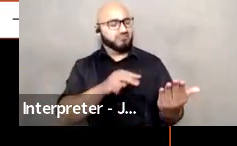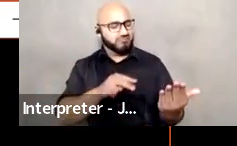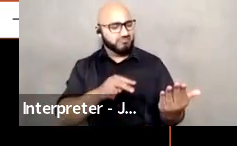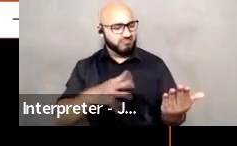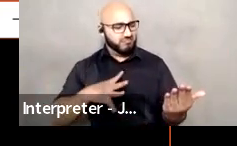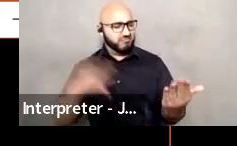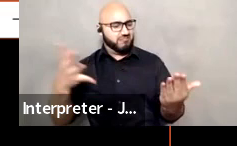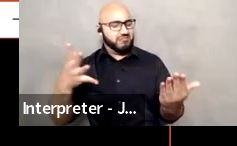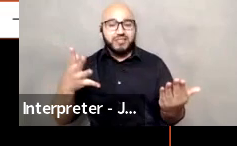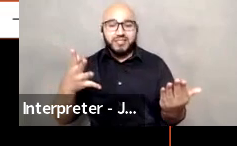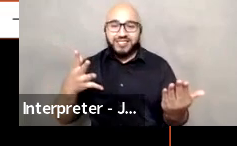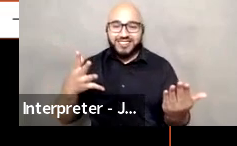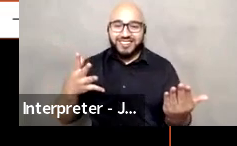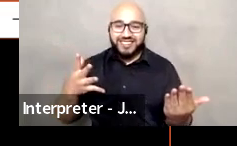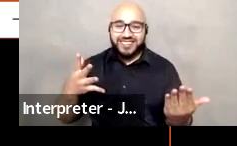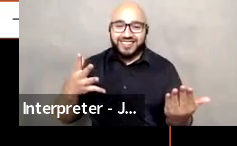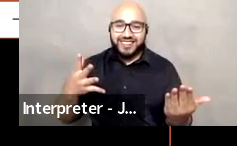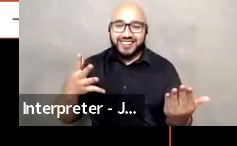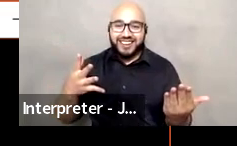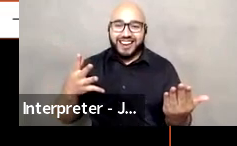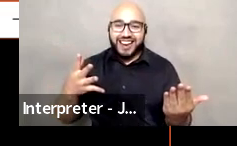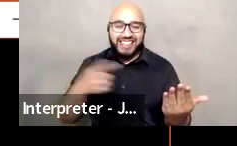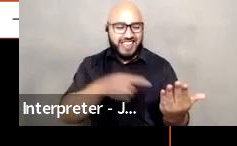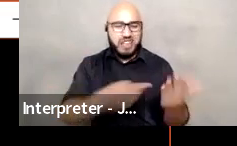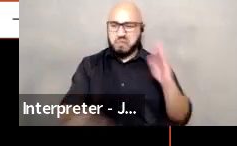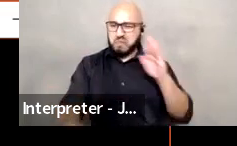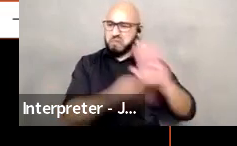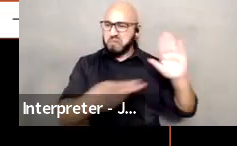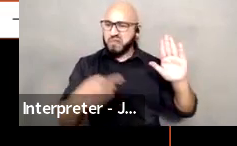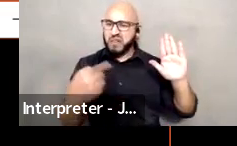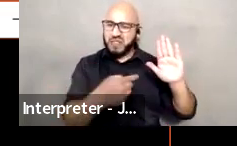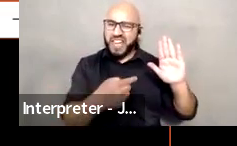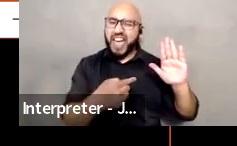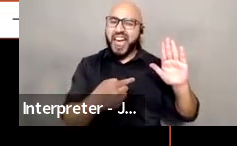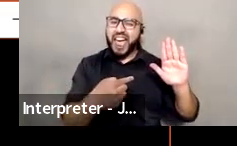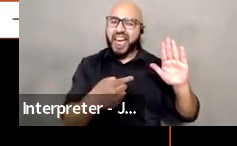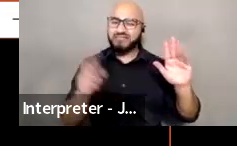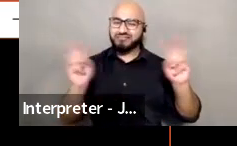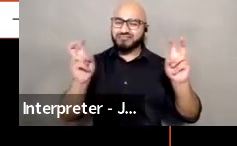And then they put it under this umbrella. Of critical. Race theory CRT.